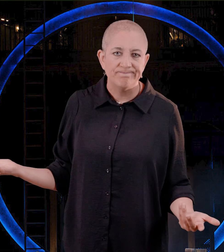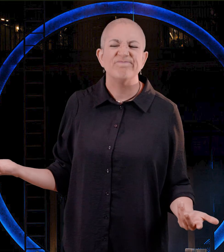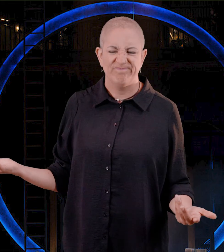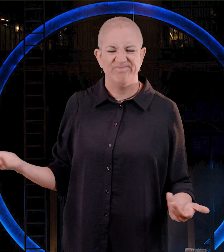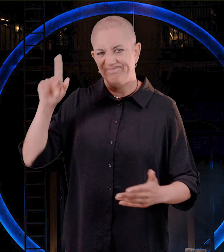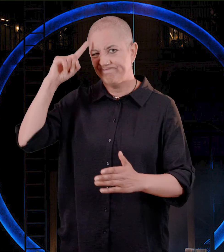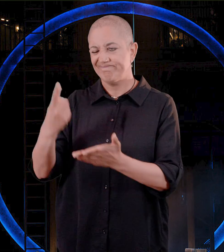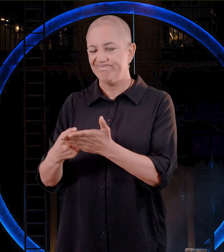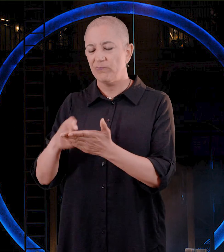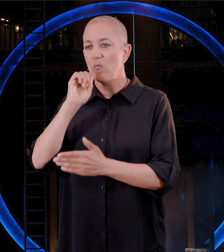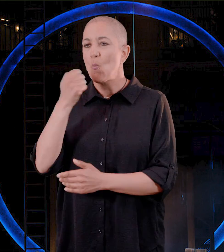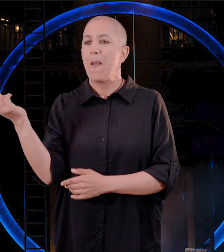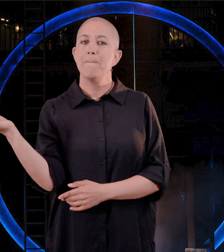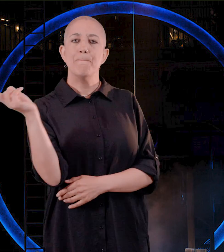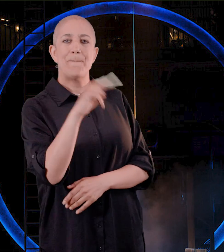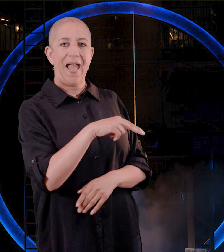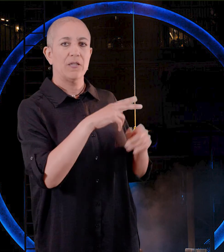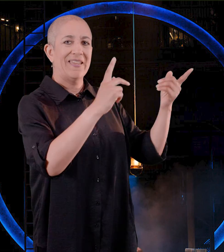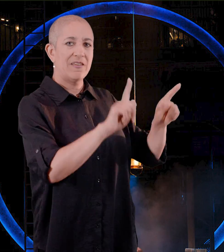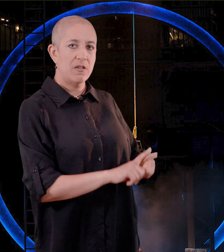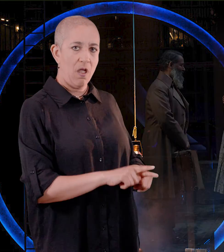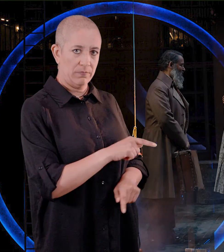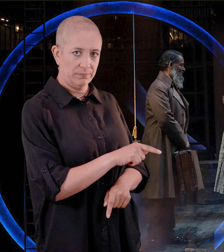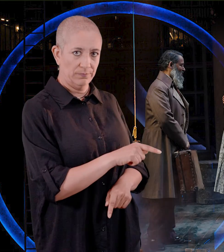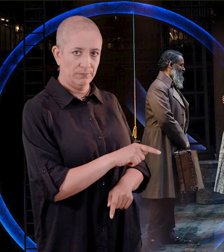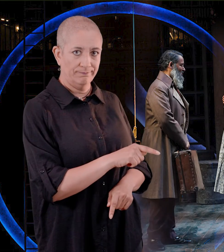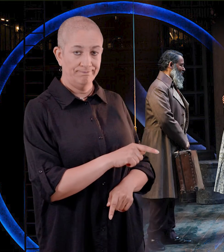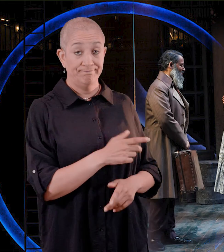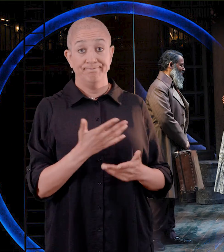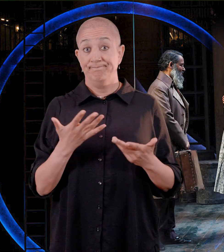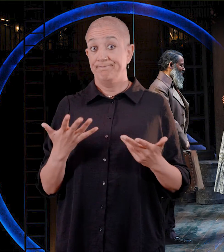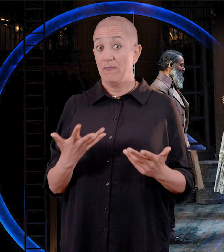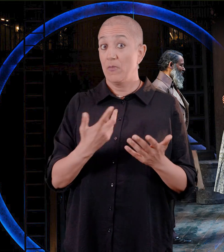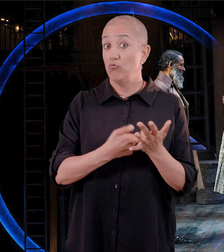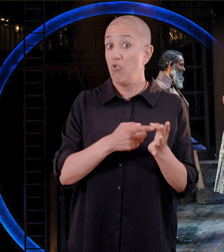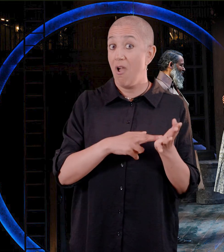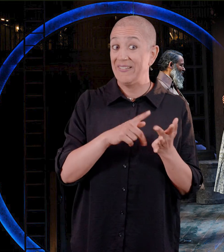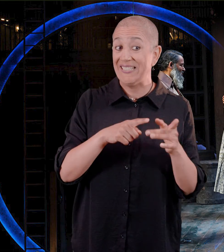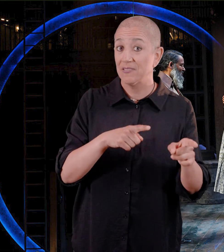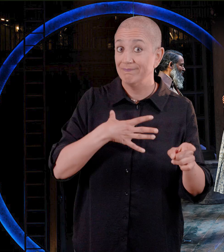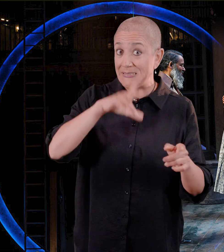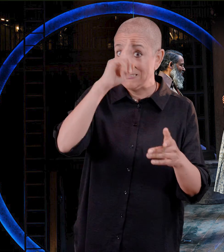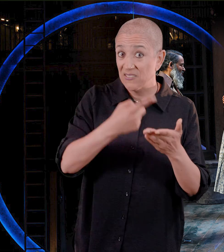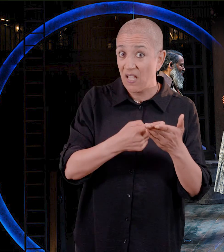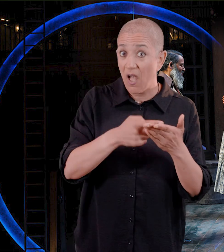He is going back to India. And now Rani has to decide if she wants to go with him,